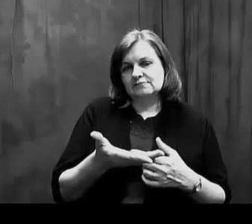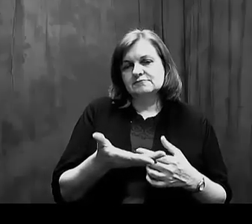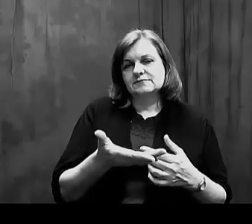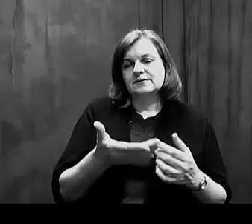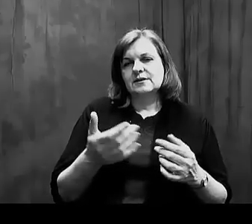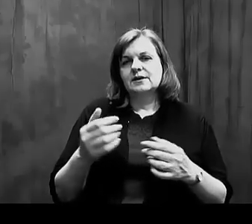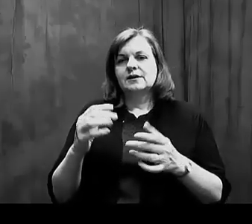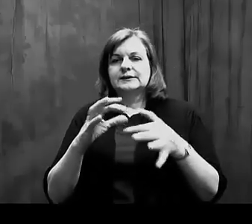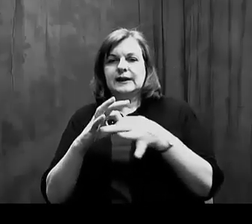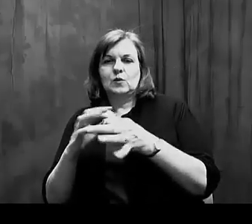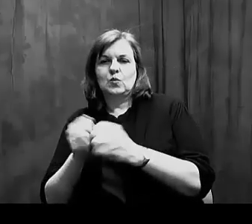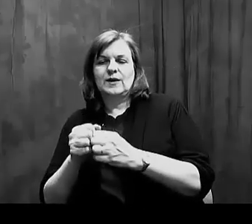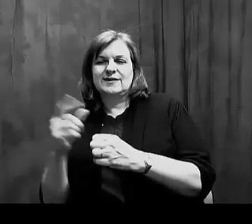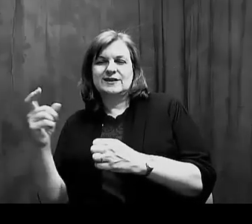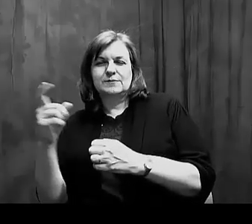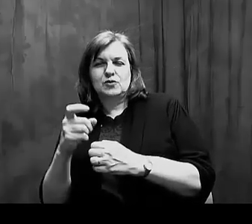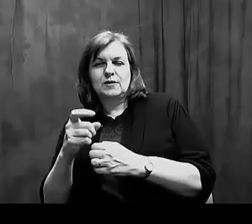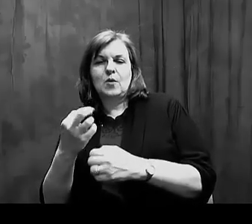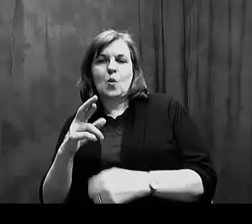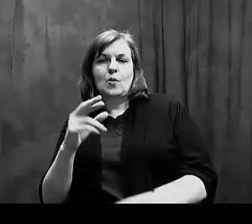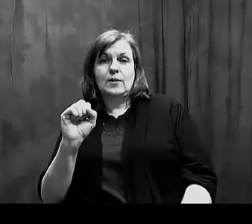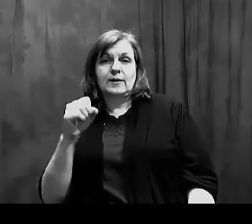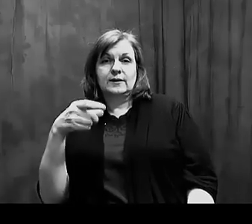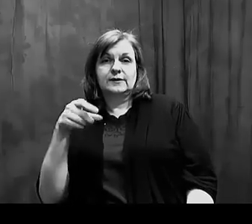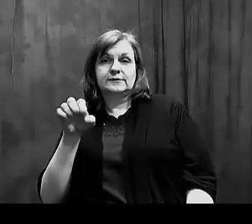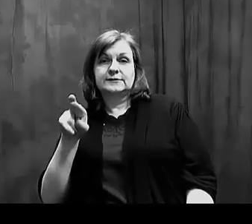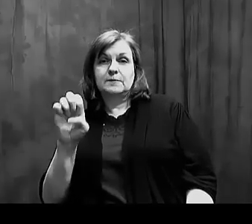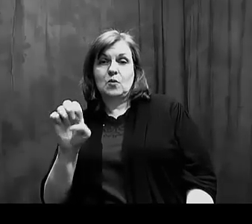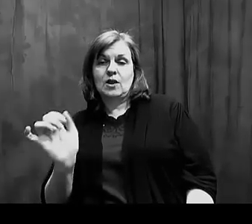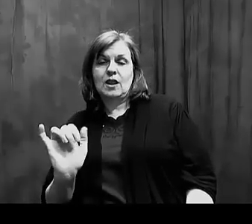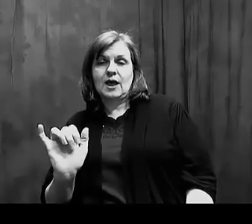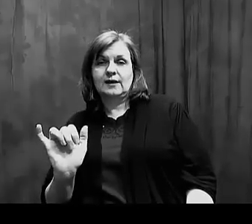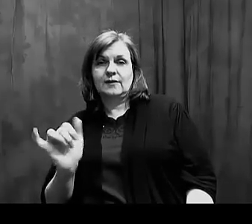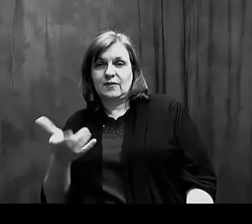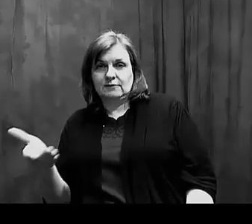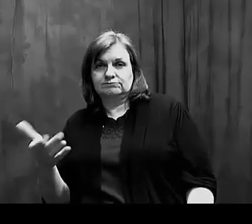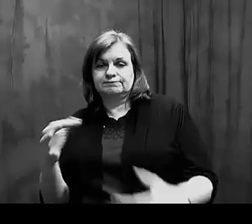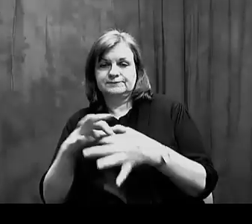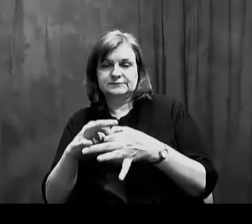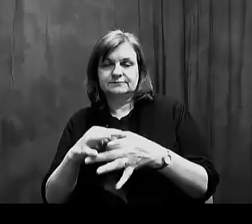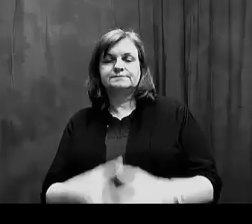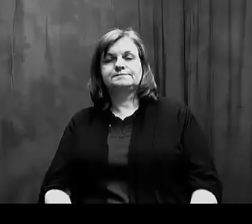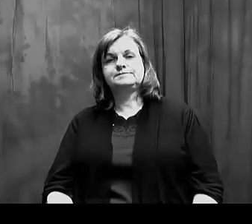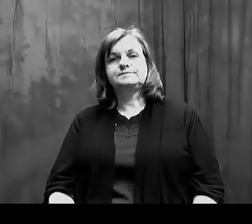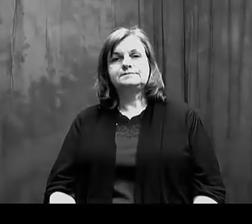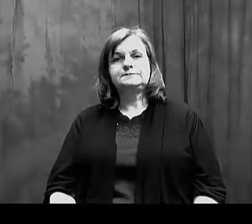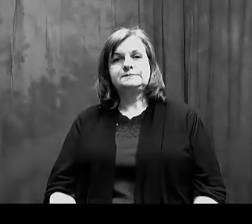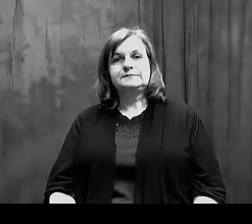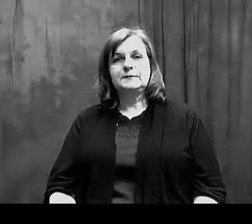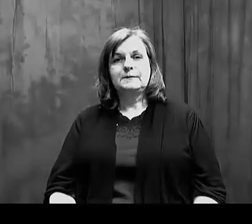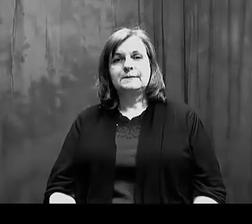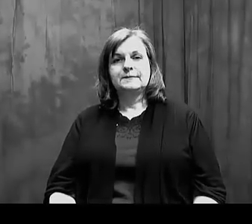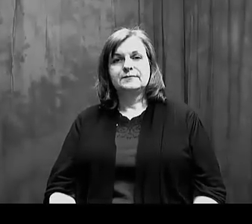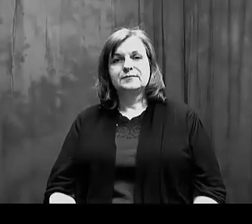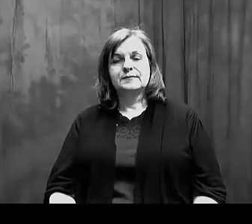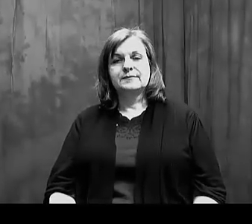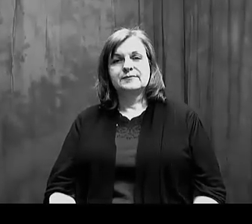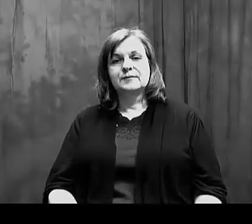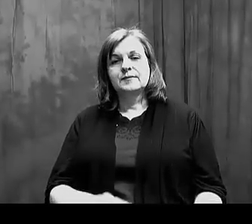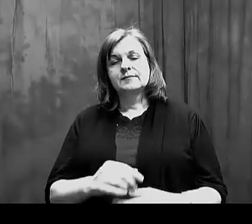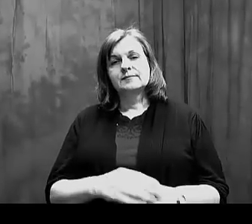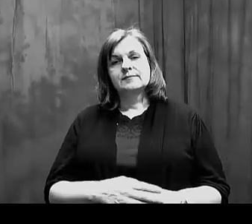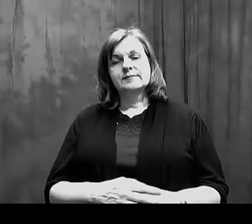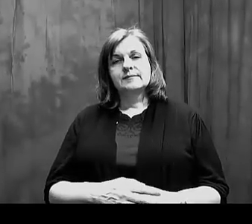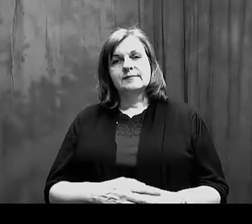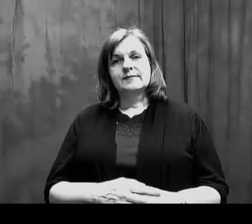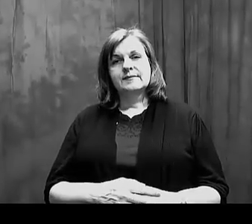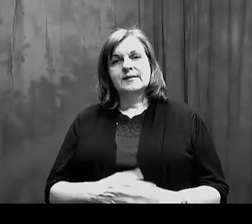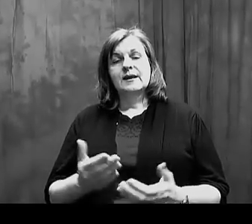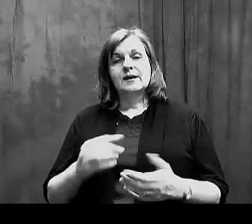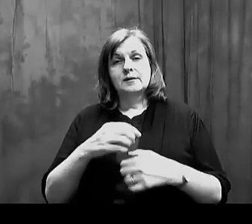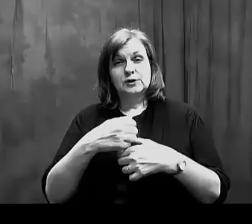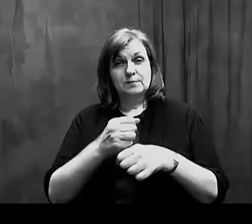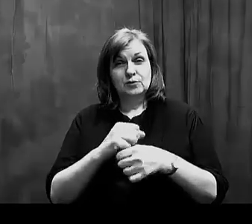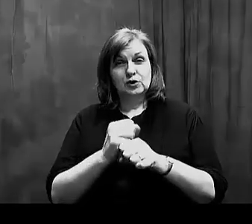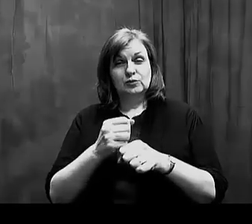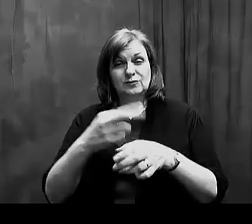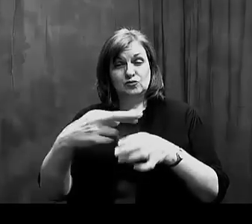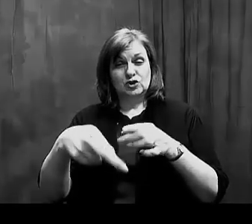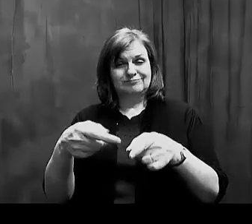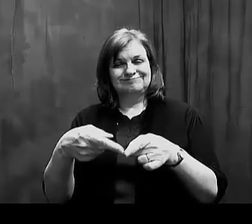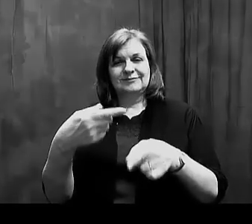sexual reproduction on the other hand requires fertilization of an egg by a sperm - or an egg-like